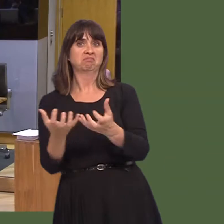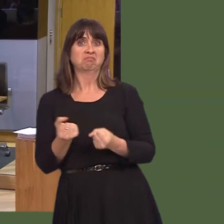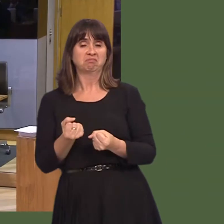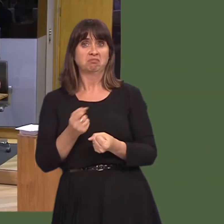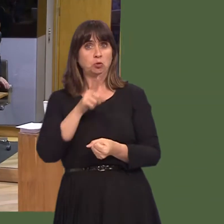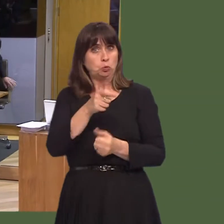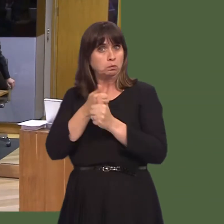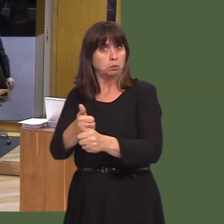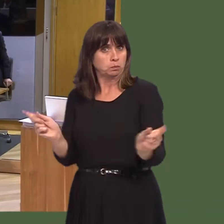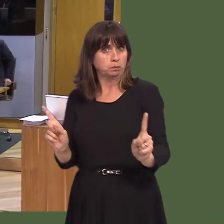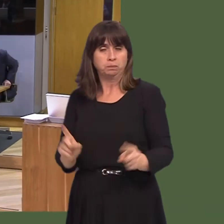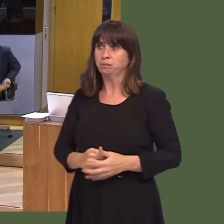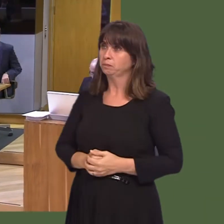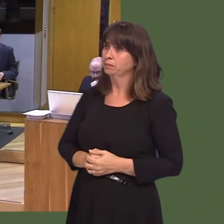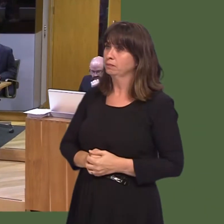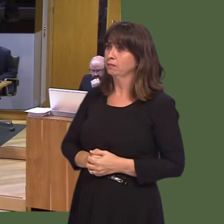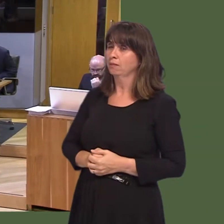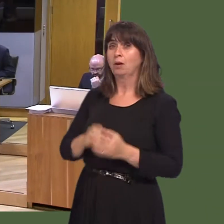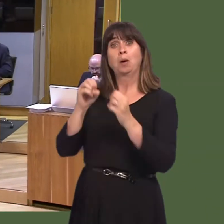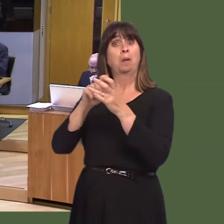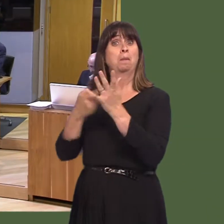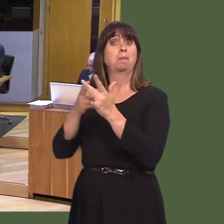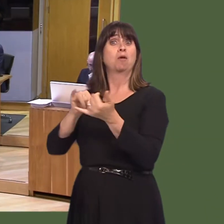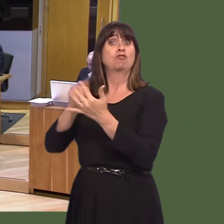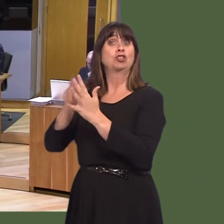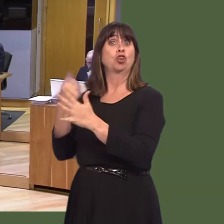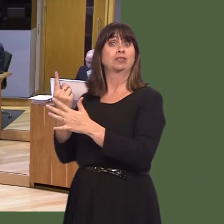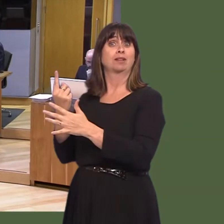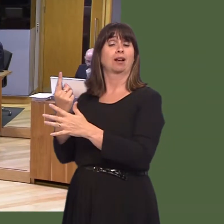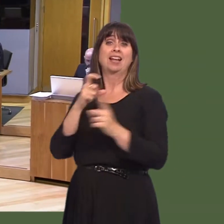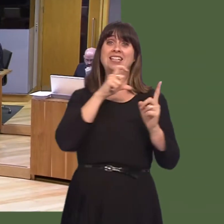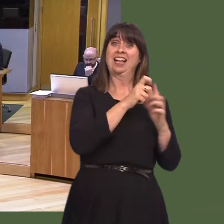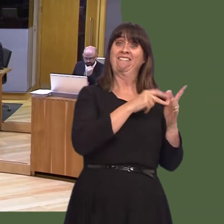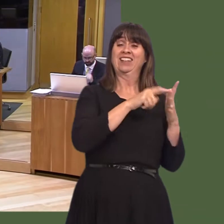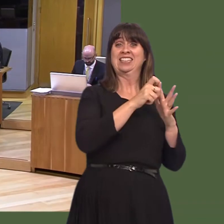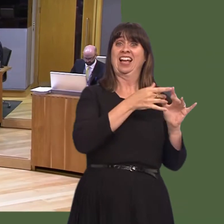Carwyn Jones AM: Well, Boris Johnson and David Davis stood behind the Prime Minister with